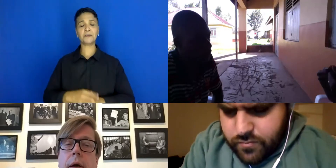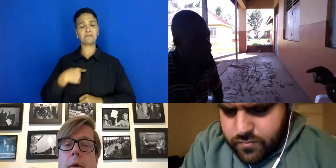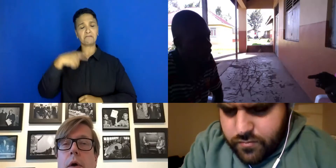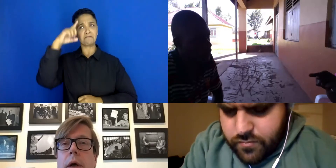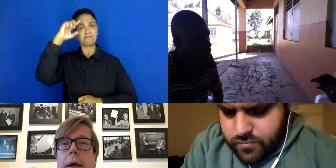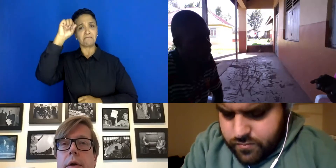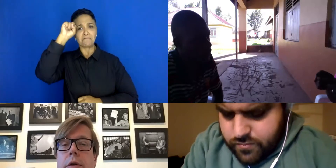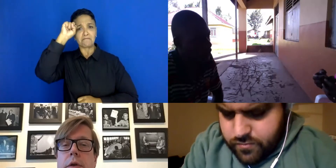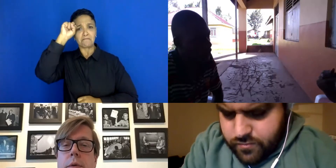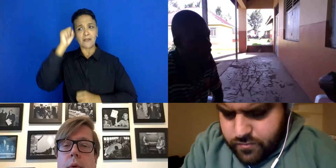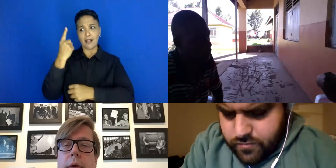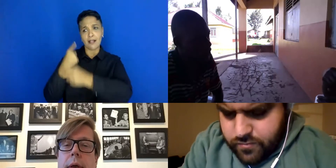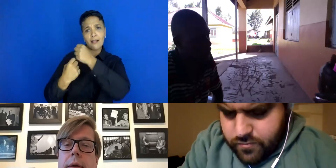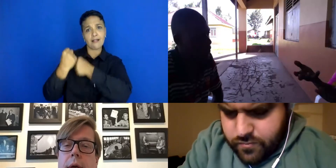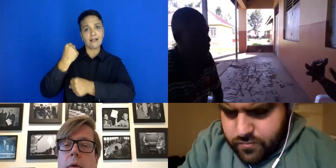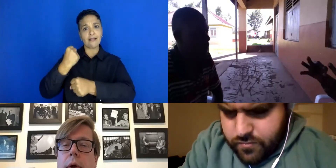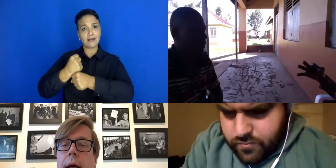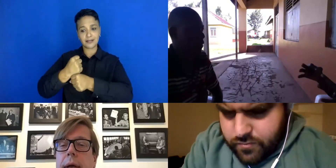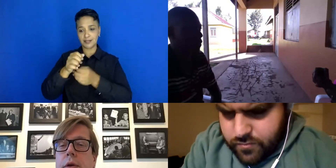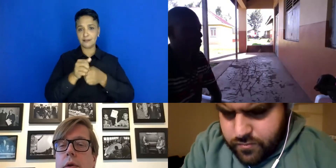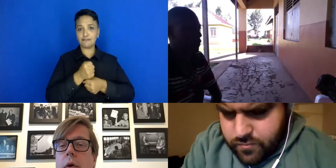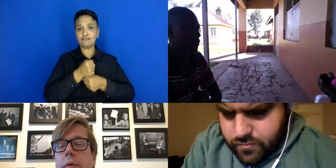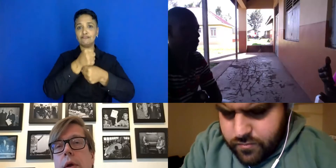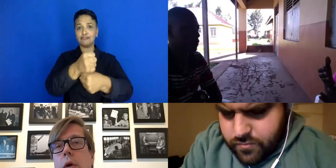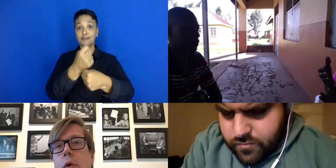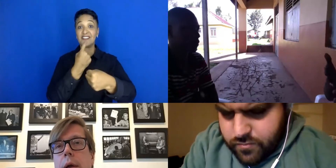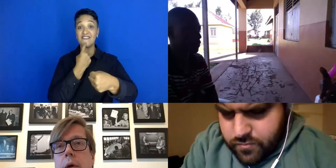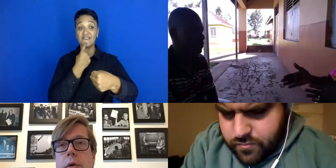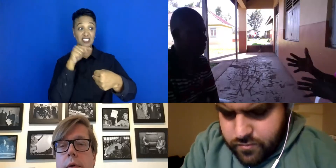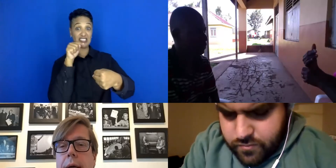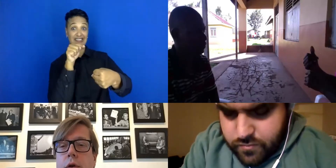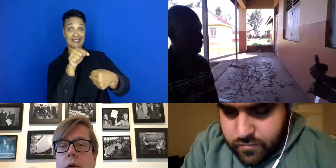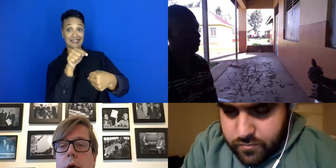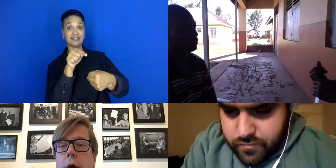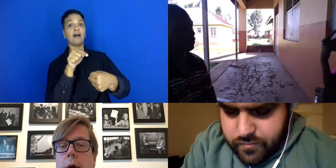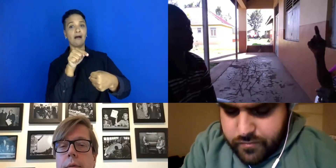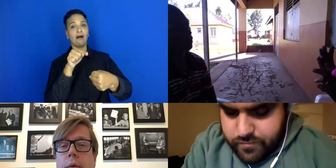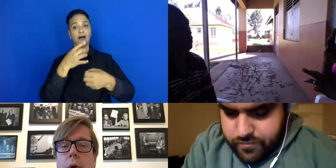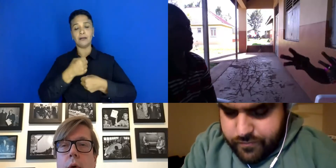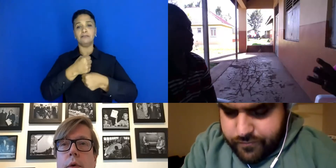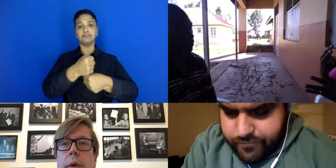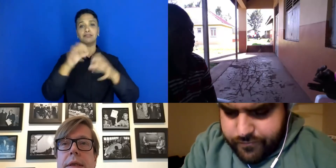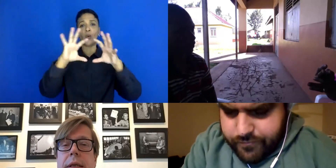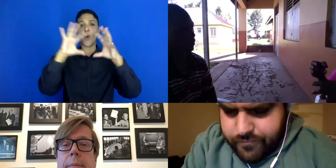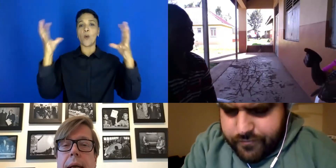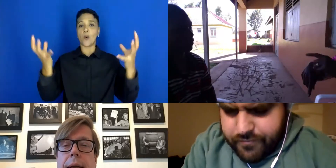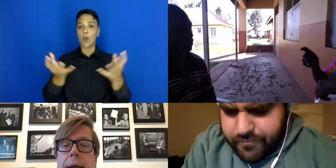among others supported the organization of the global consultation for youth with disabilities